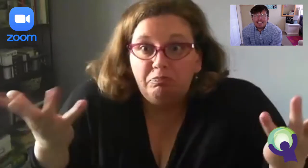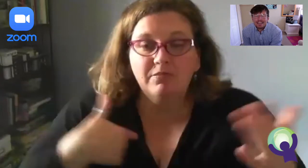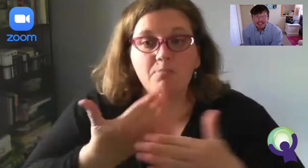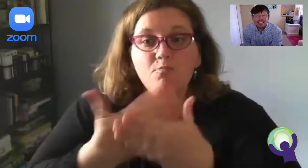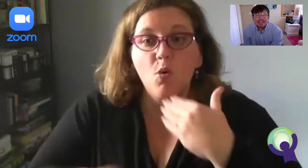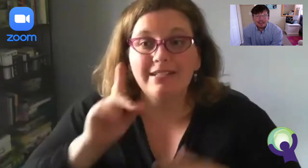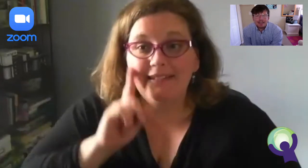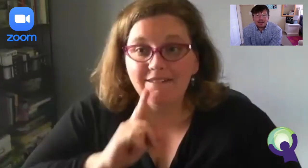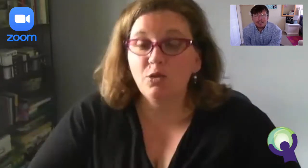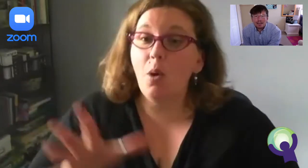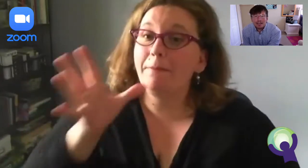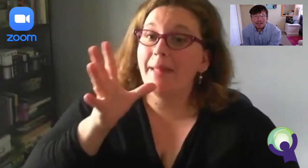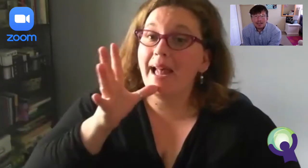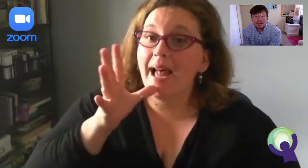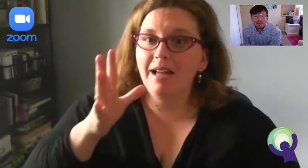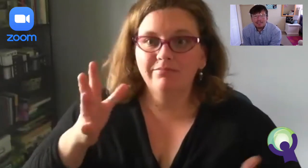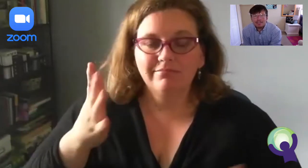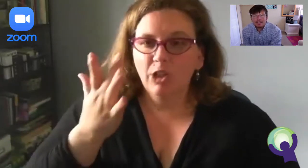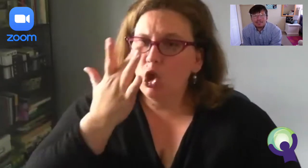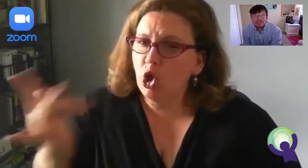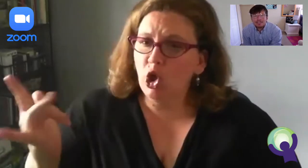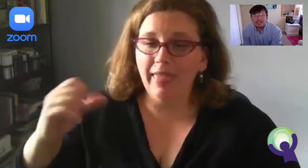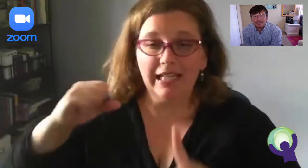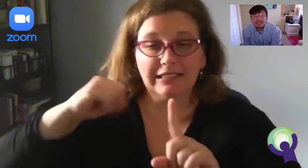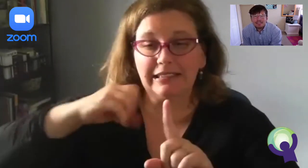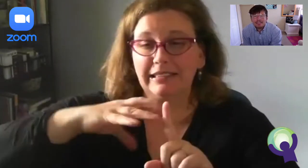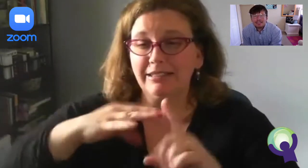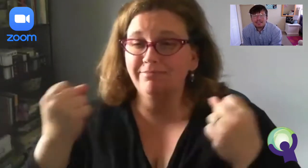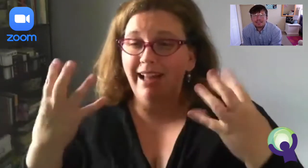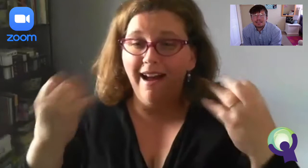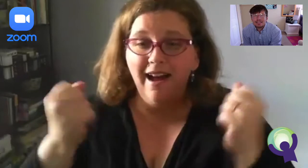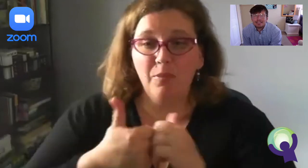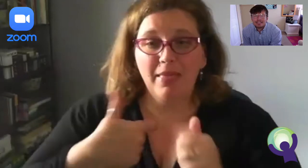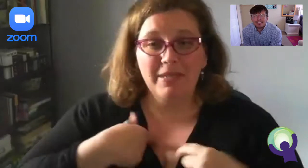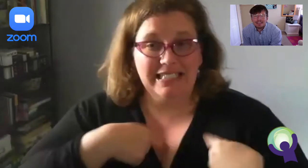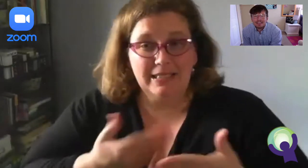nobody knows why I became deaf. I was just born deaf.